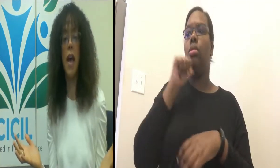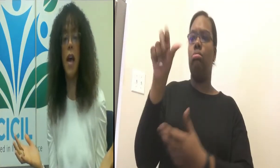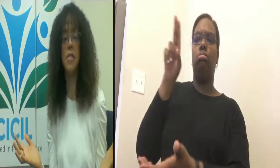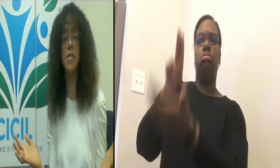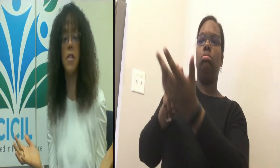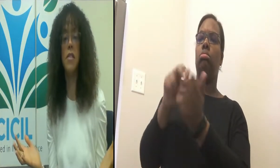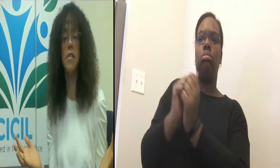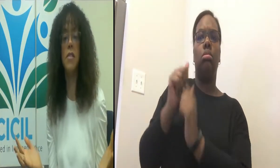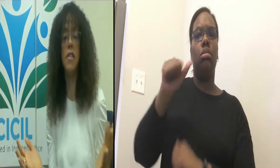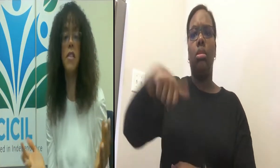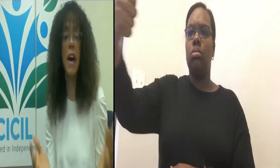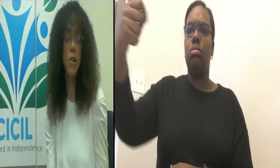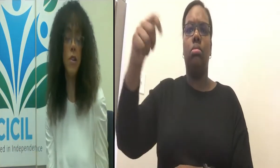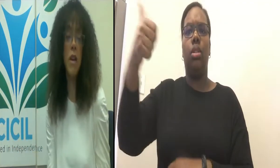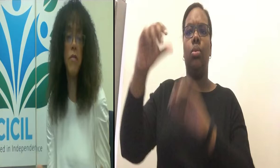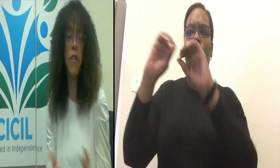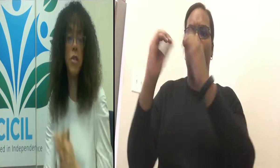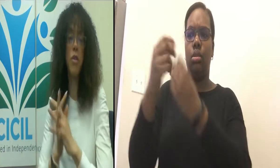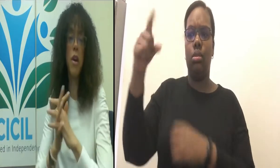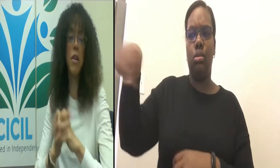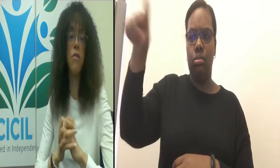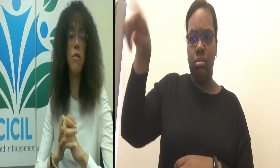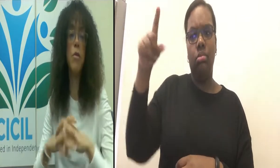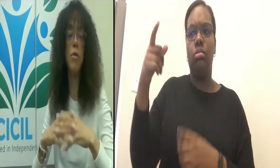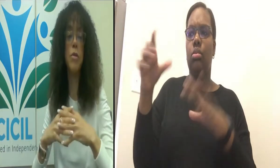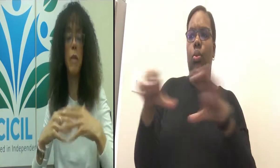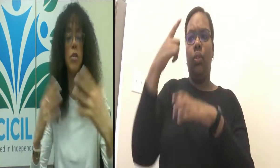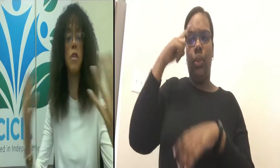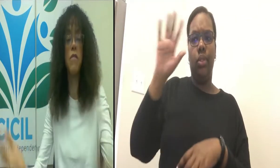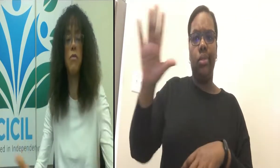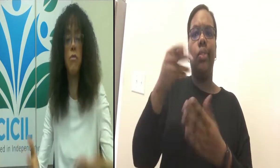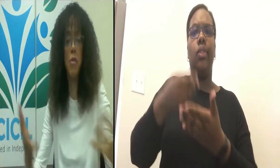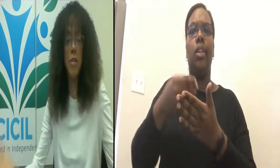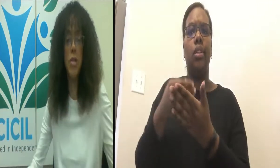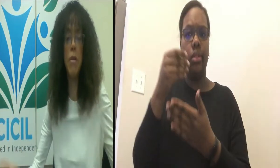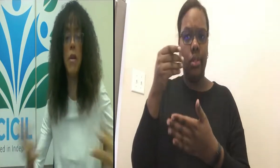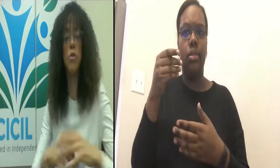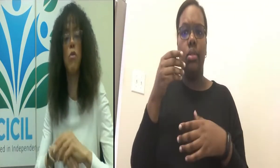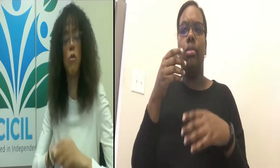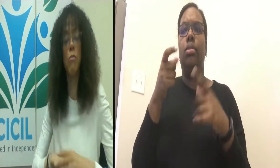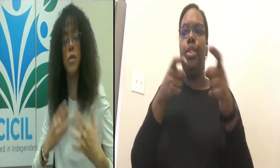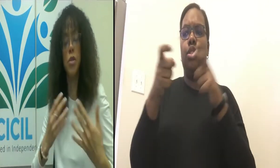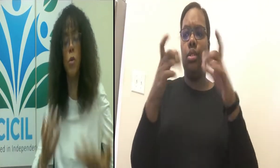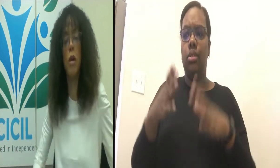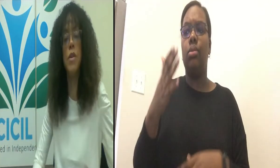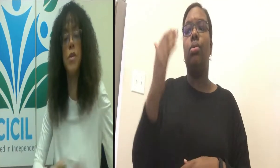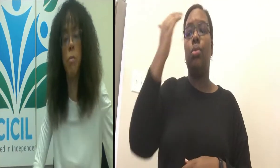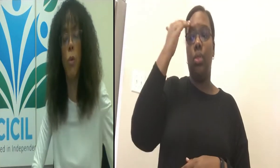role where there's confusion around the finances and that could be frustrating